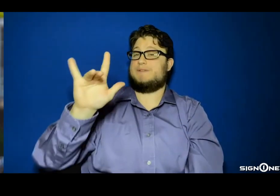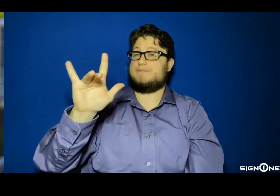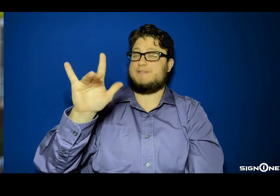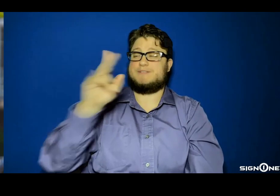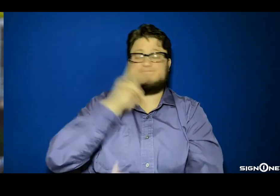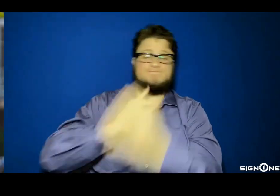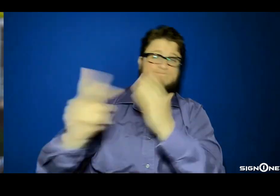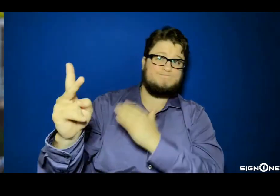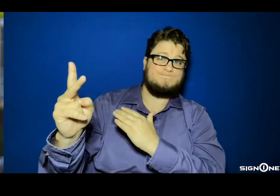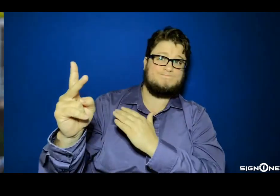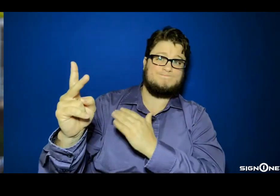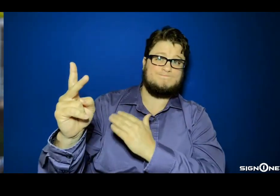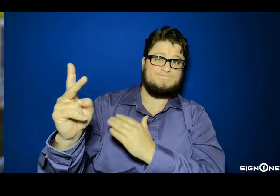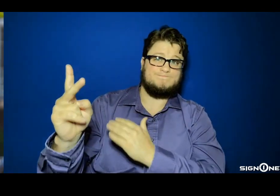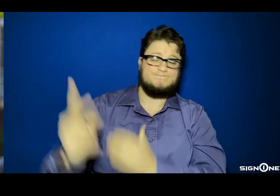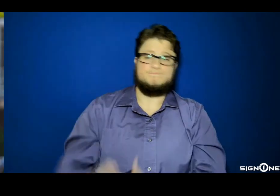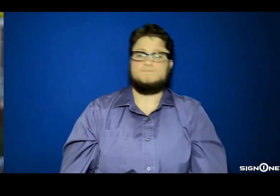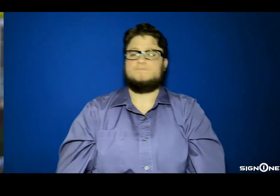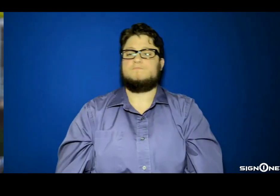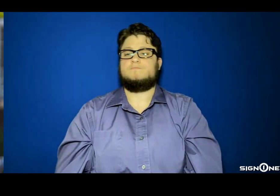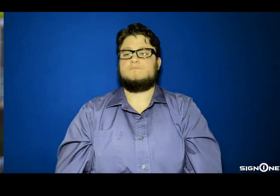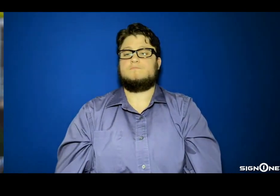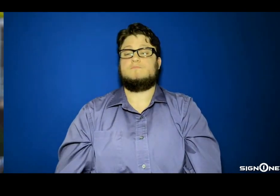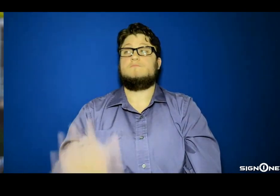in the US by July 25.